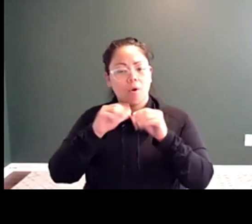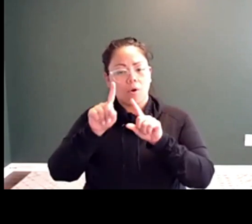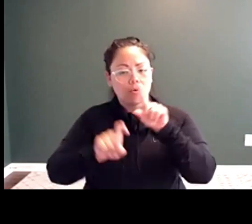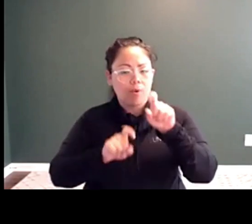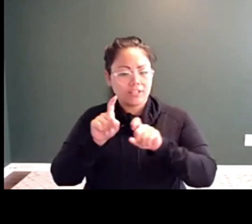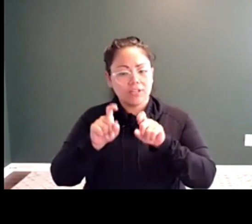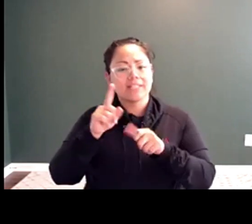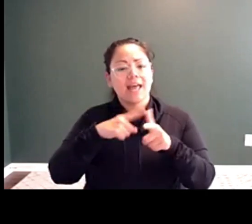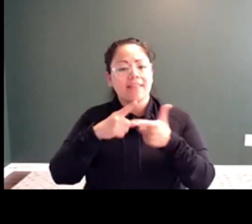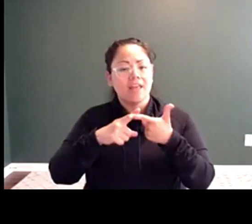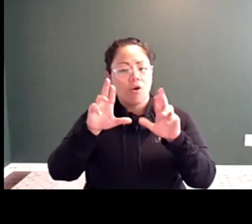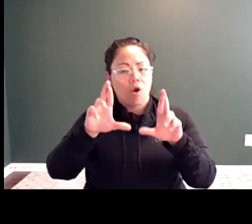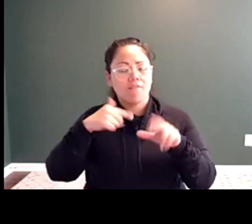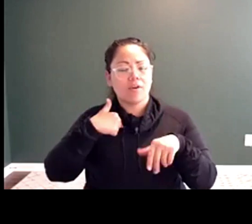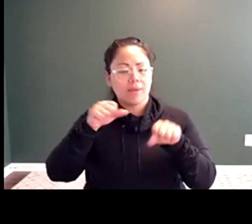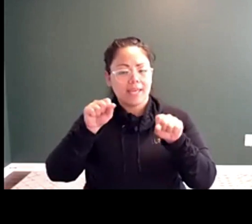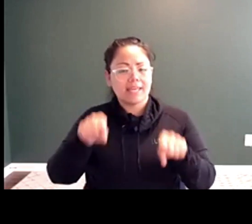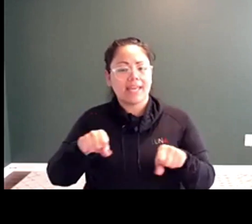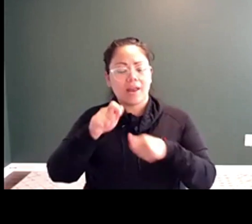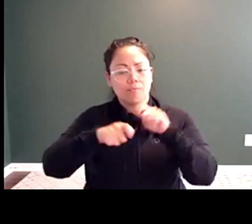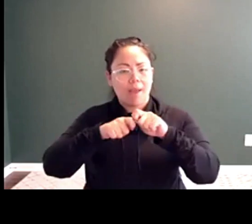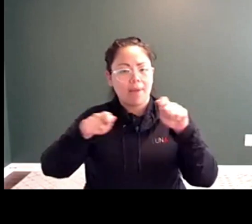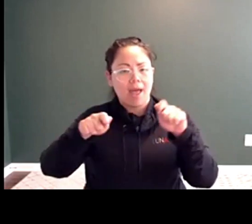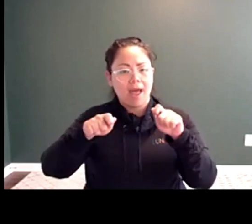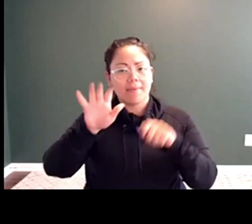and then hopefully we can wrap up around one o'clock.